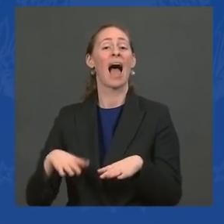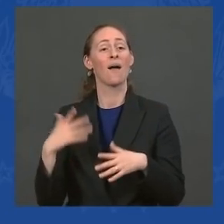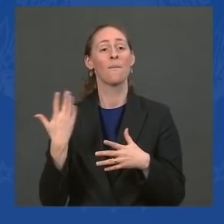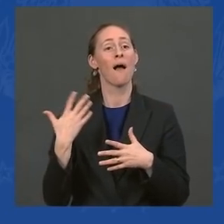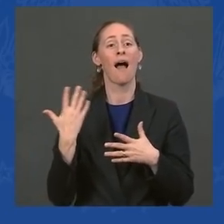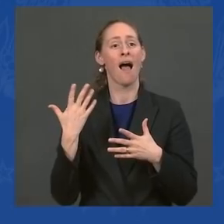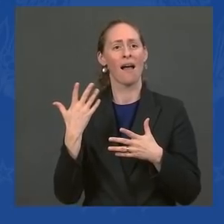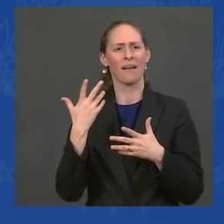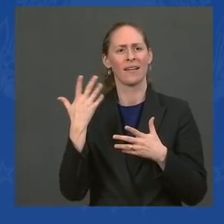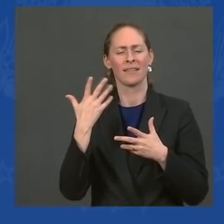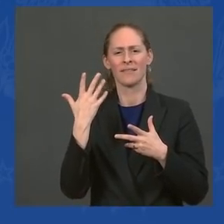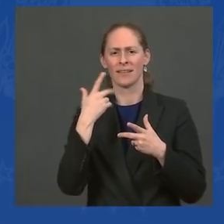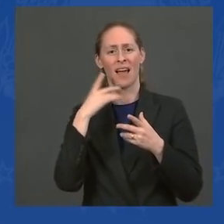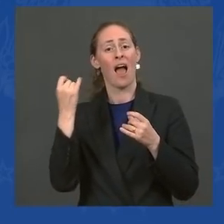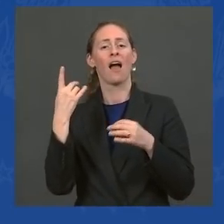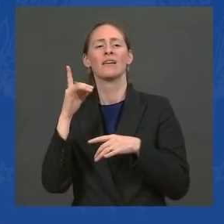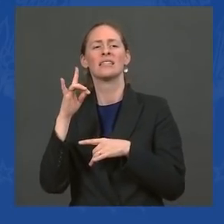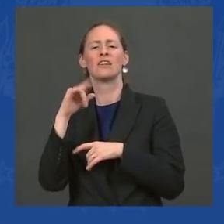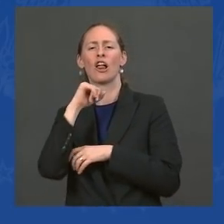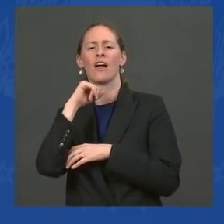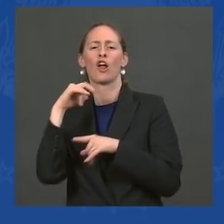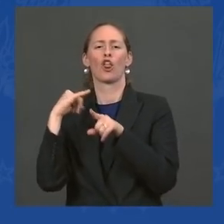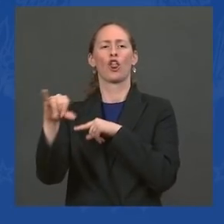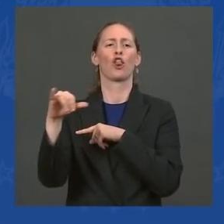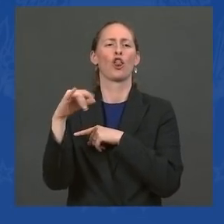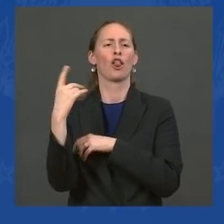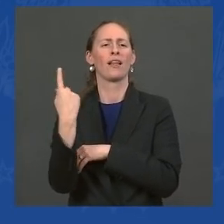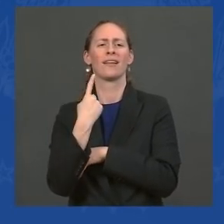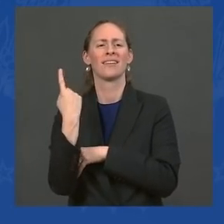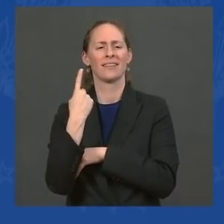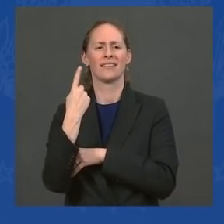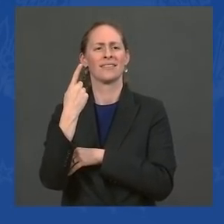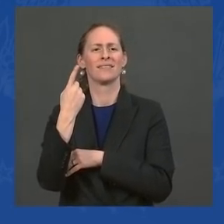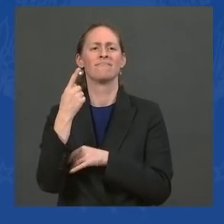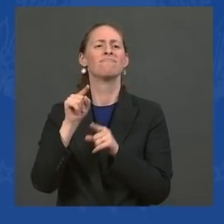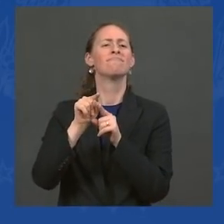And it made the point to me: Alaska is pretty big. There's an awful lot we need to protect.